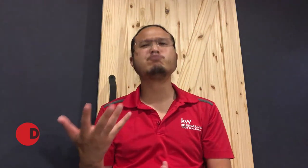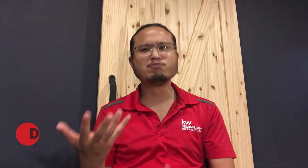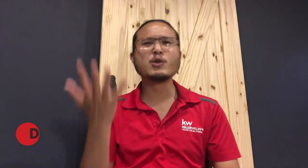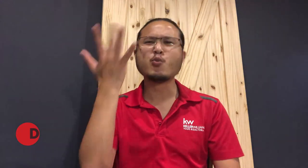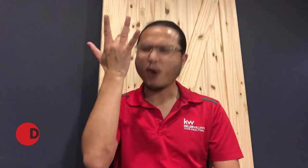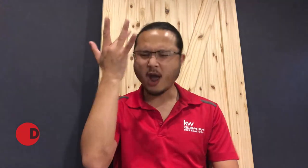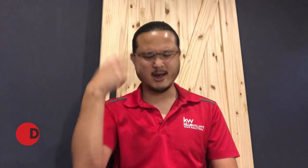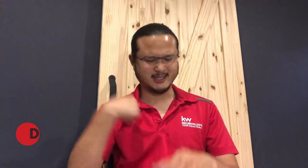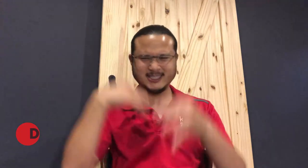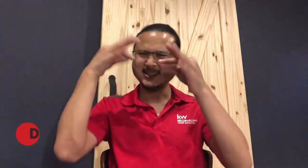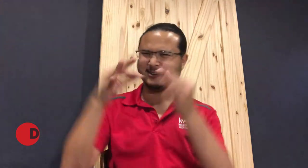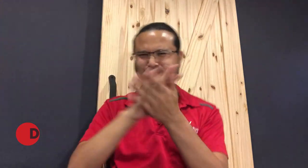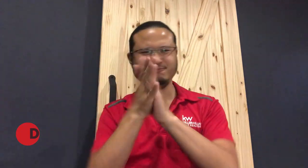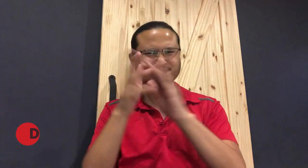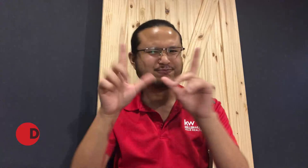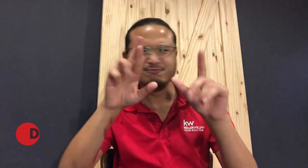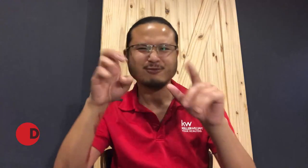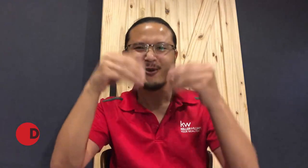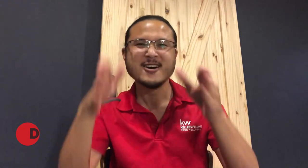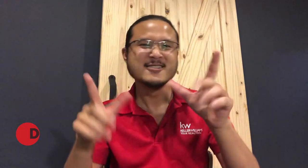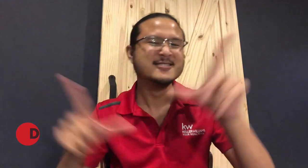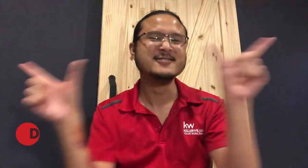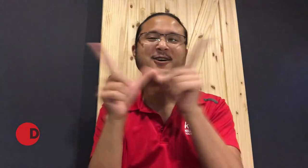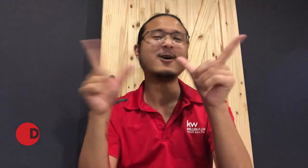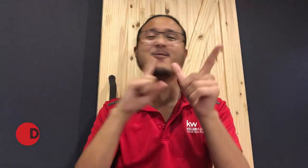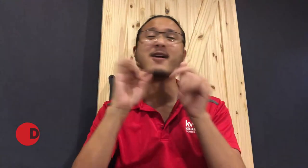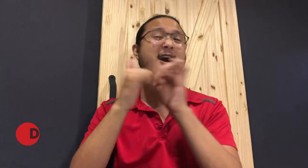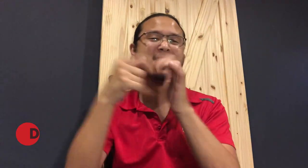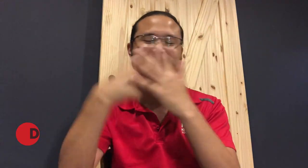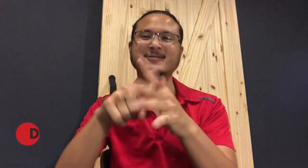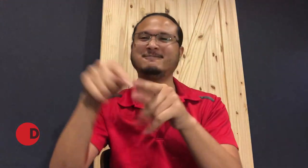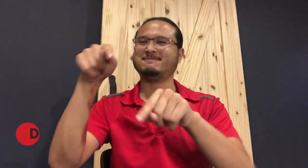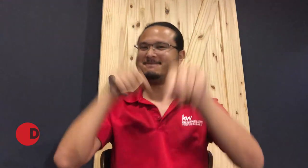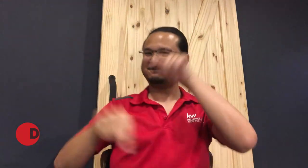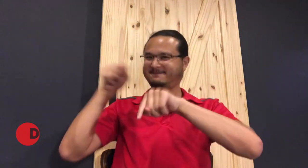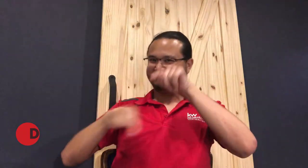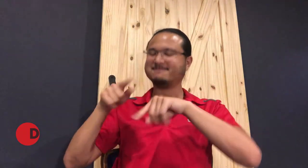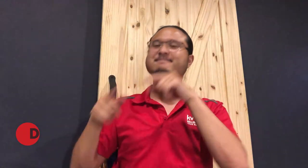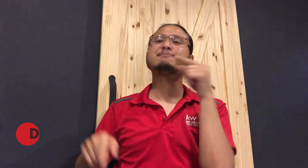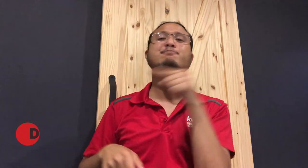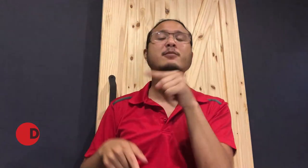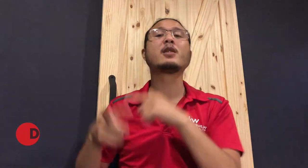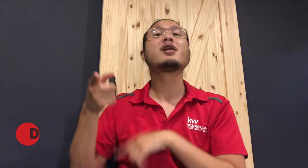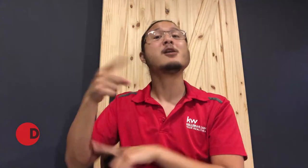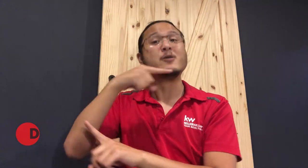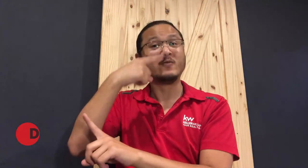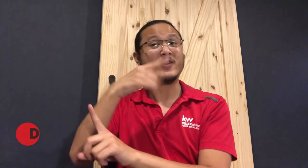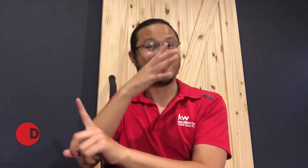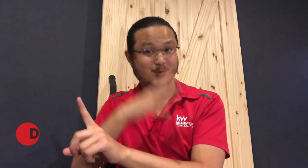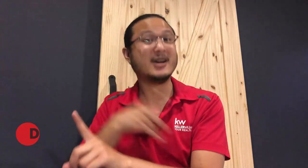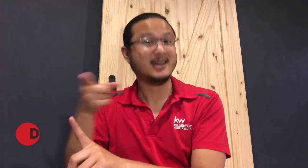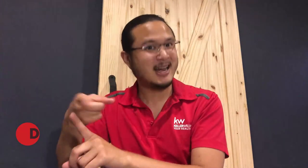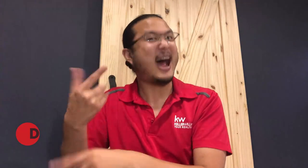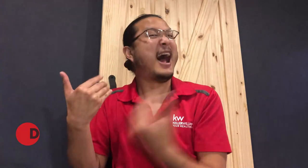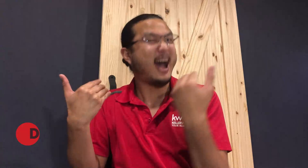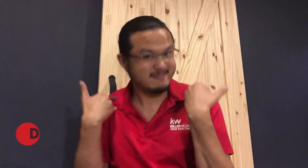Why I decided to become a licensed realtor... let us go back to the hearing woman,